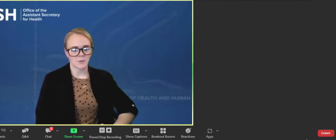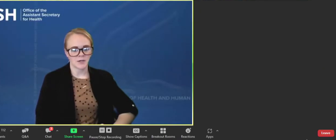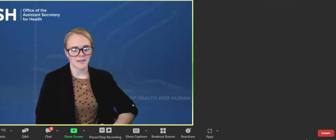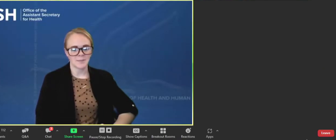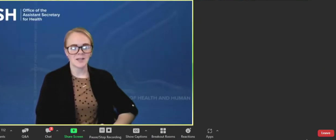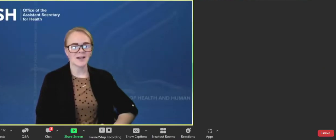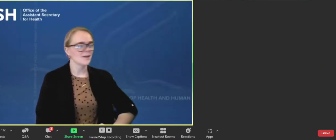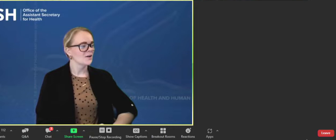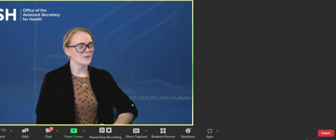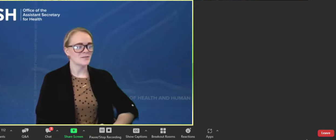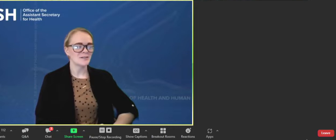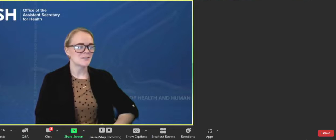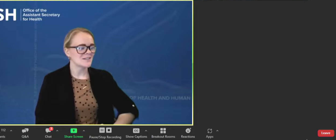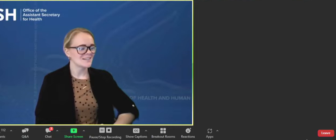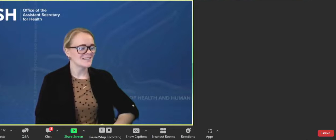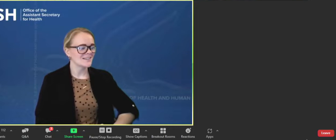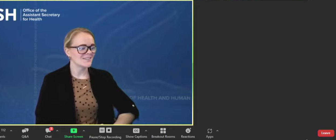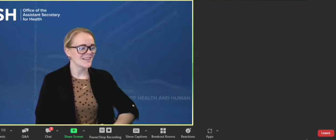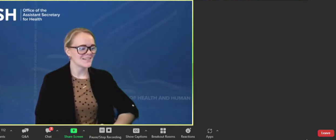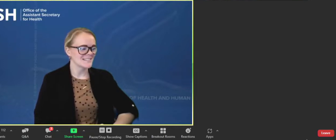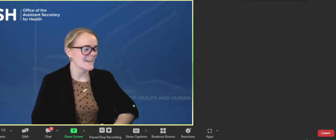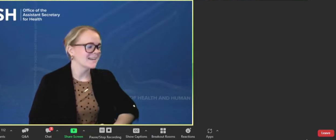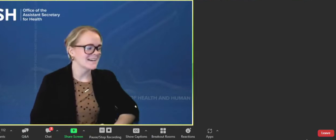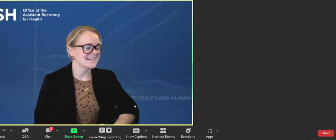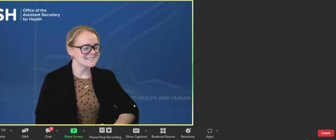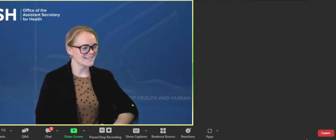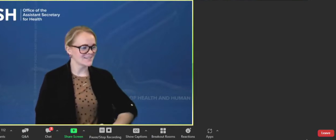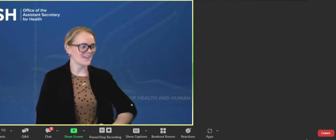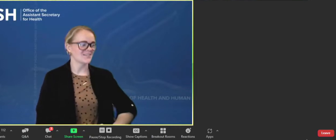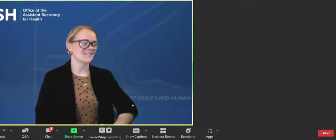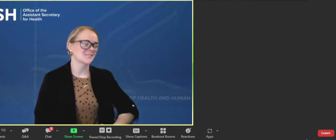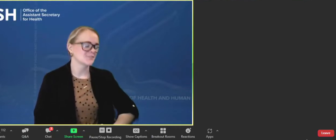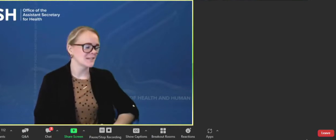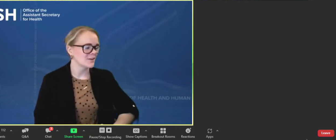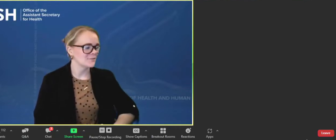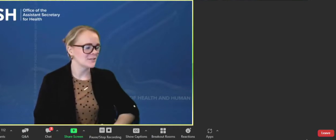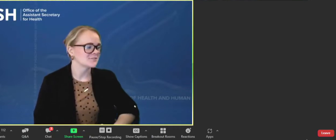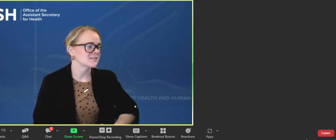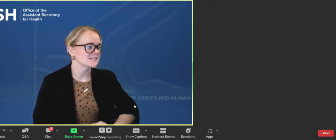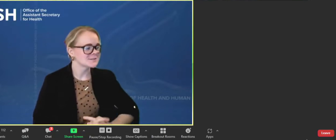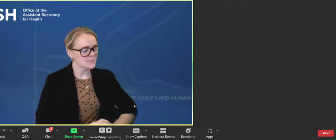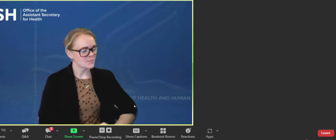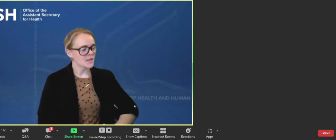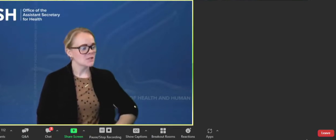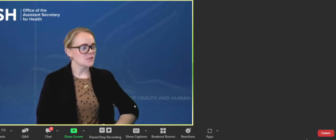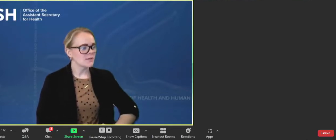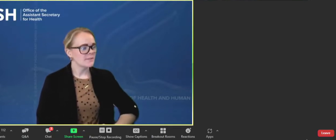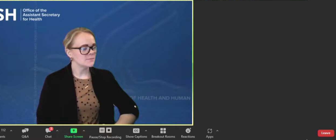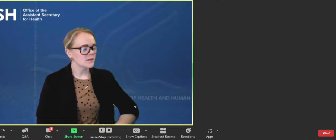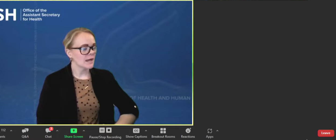work and the plug for folks to look for their state extension office. It's a really great resource. At this point,